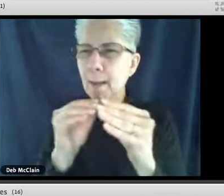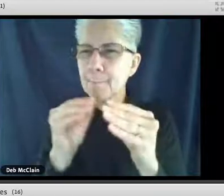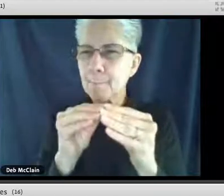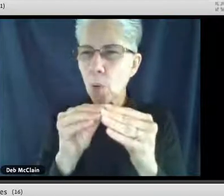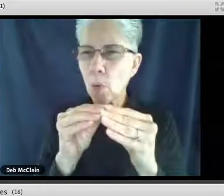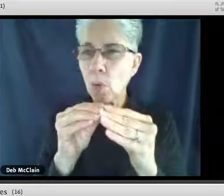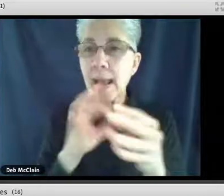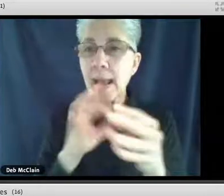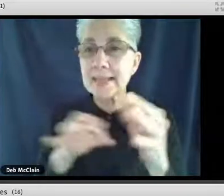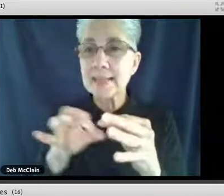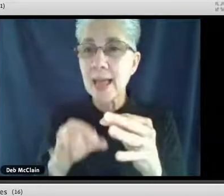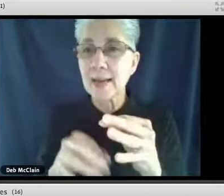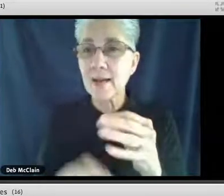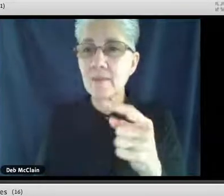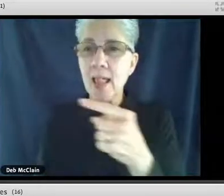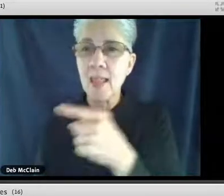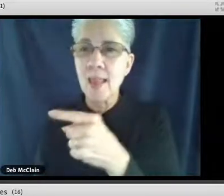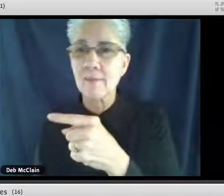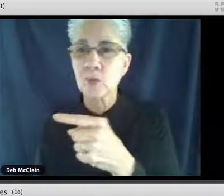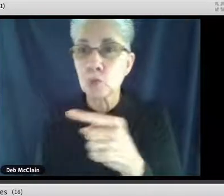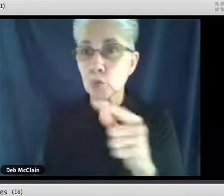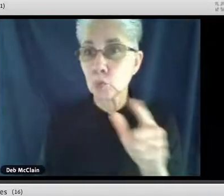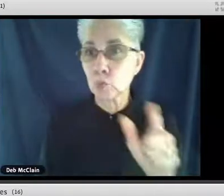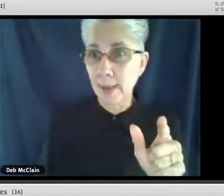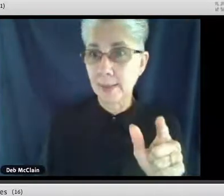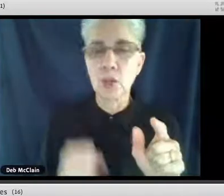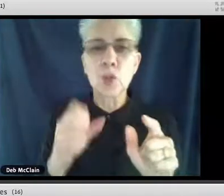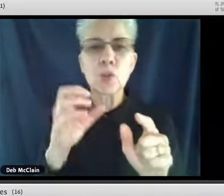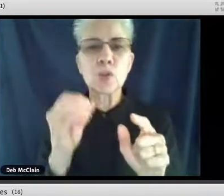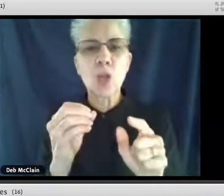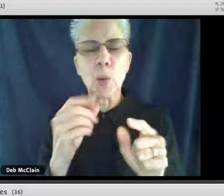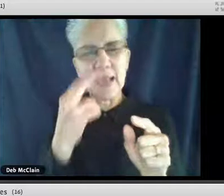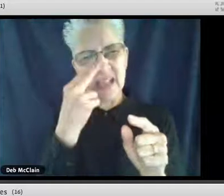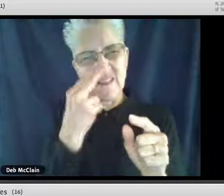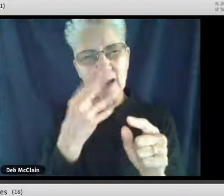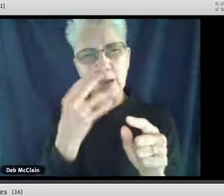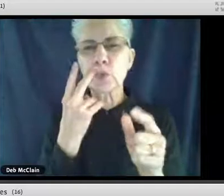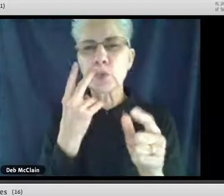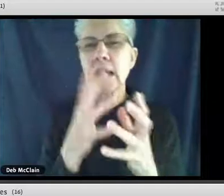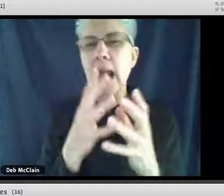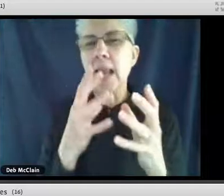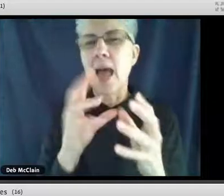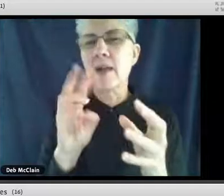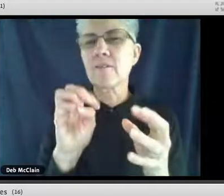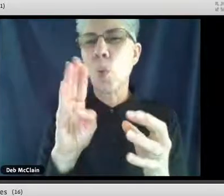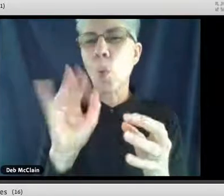but just to keep this in mind when you're doing this, it's funny because you see a lot of websites where they're playing with the menu,